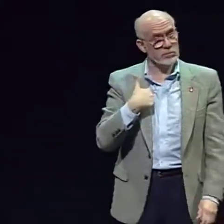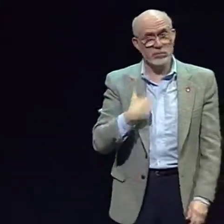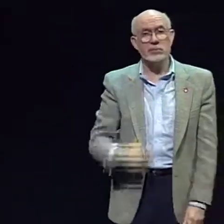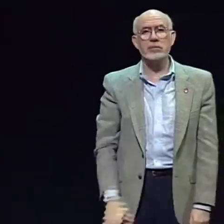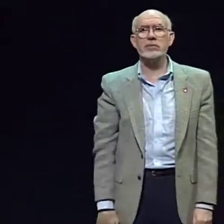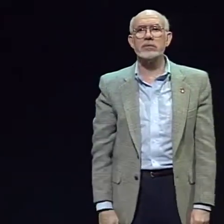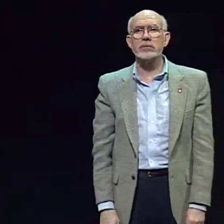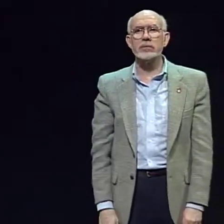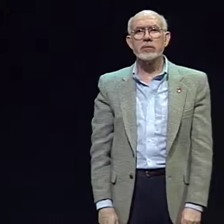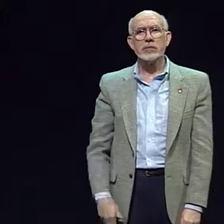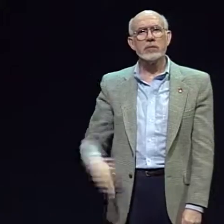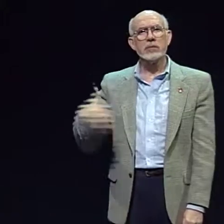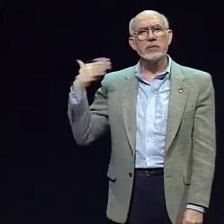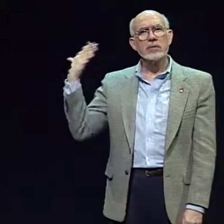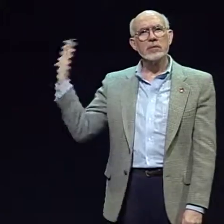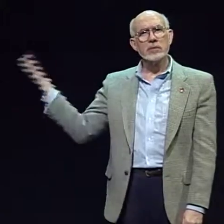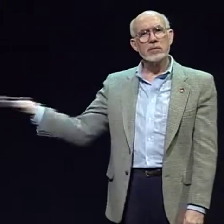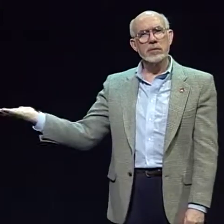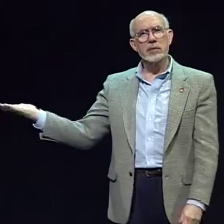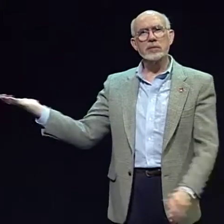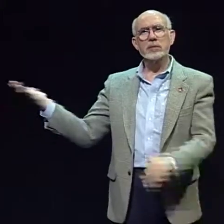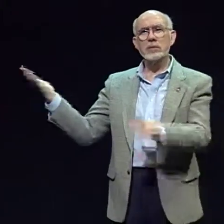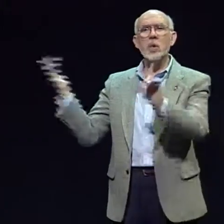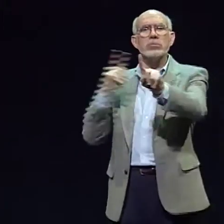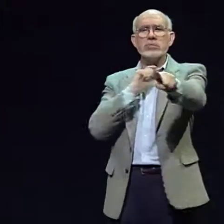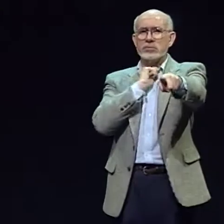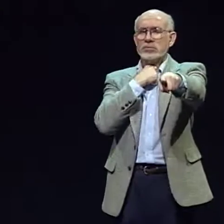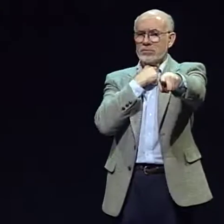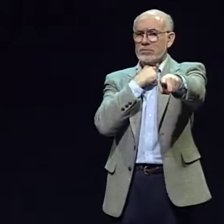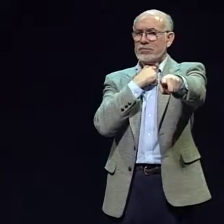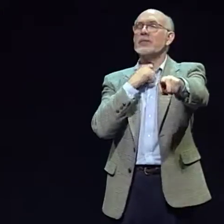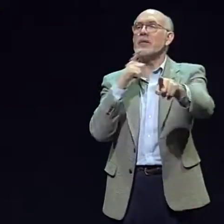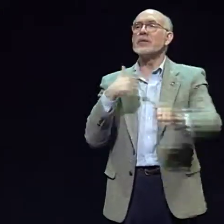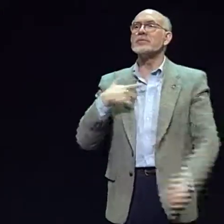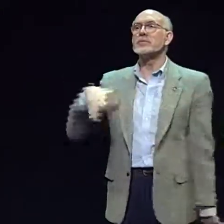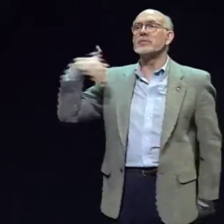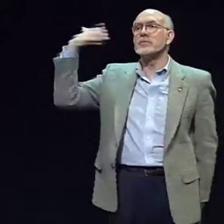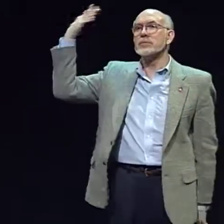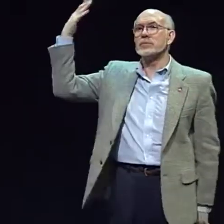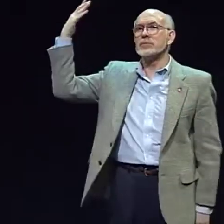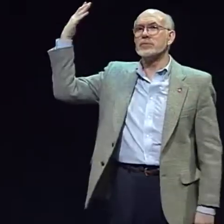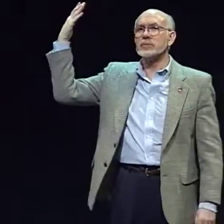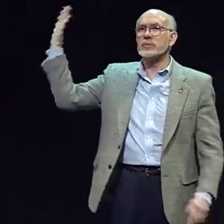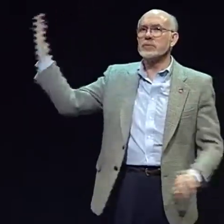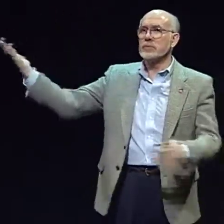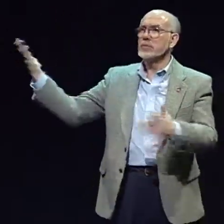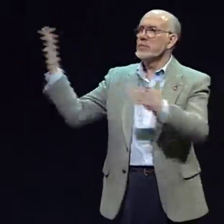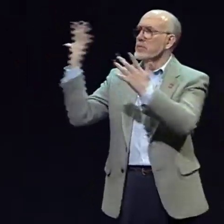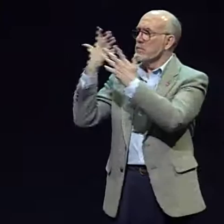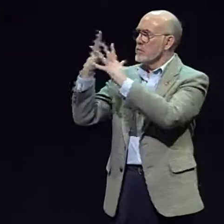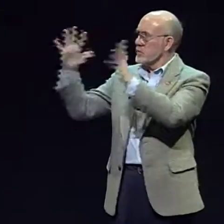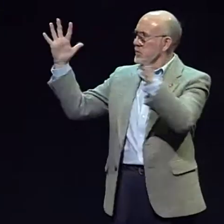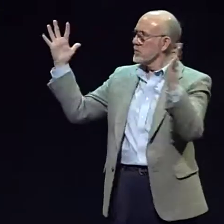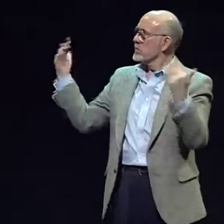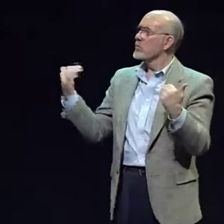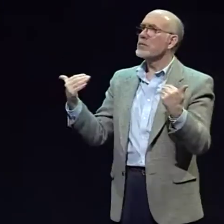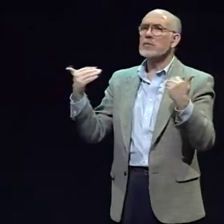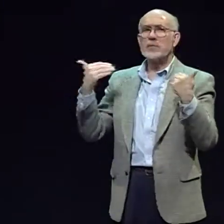IN THE PAST, I WOULDN'T HAVE BEEN SO FREE-FLOWING. NO VOICE, PLEASE.